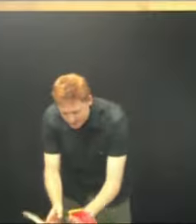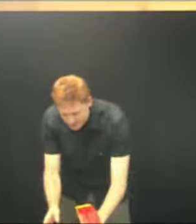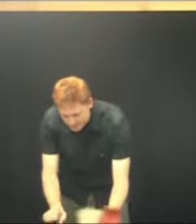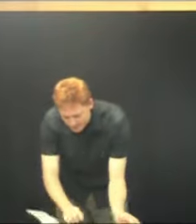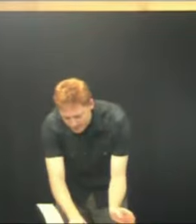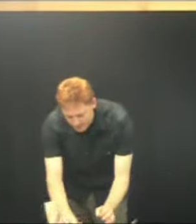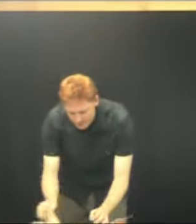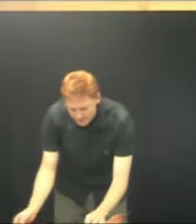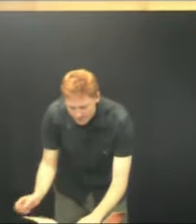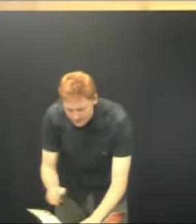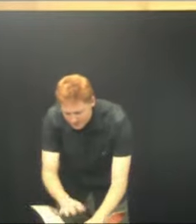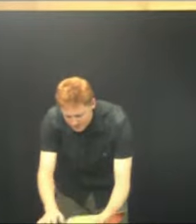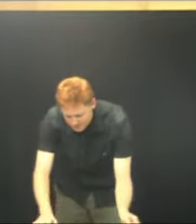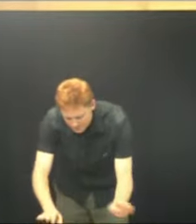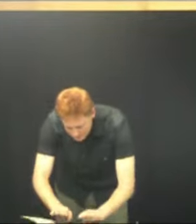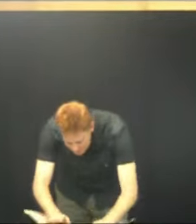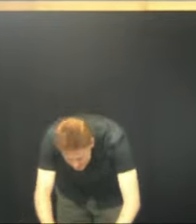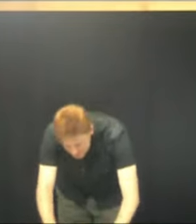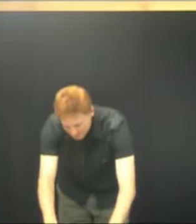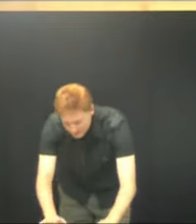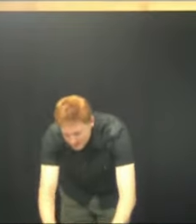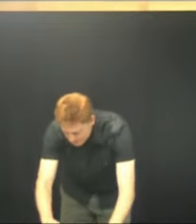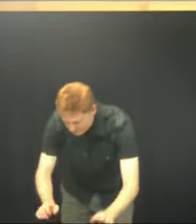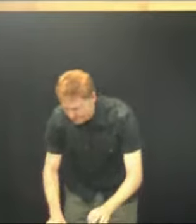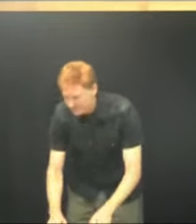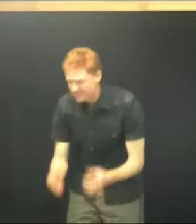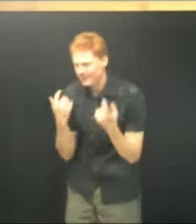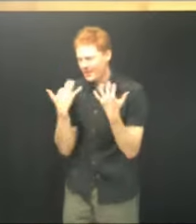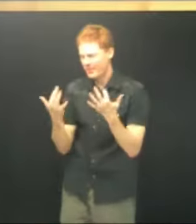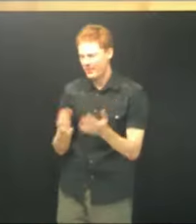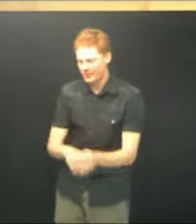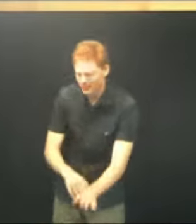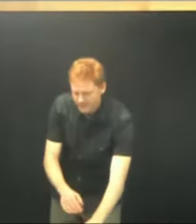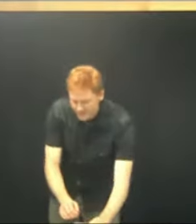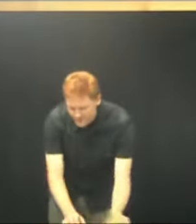All these actions are the same as the pages in the phone book slowly unraveling.